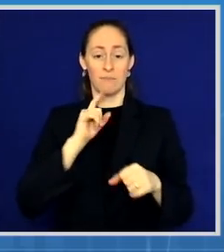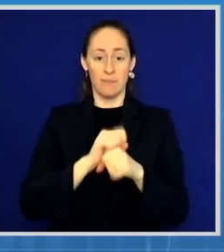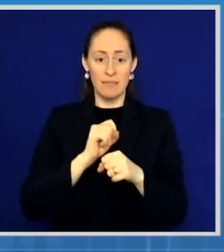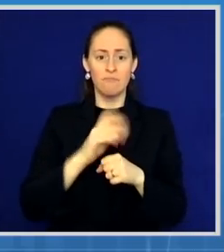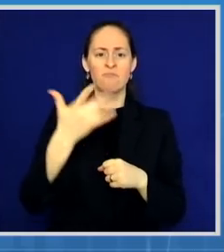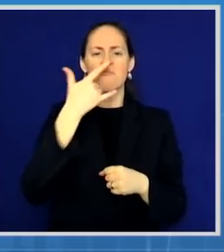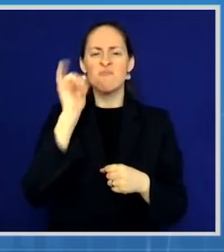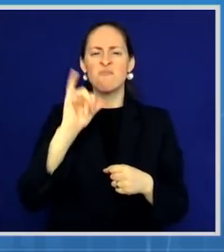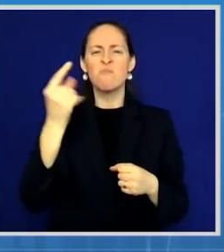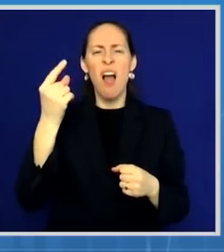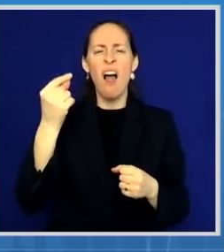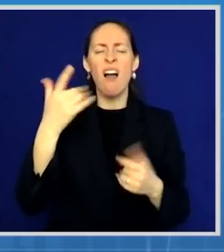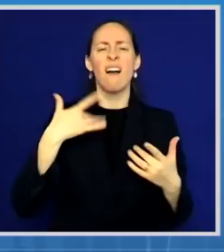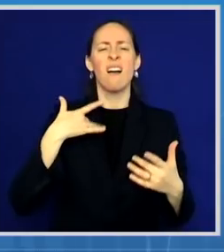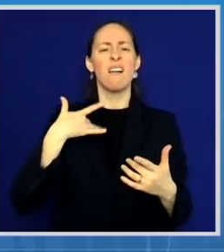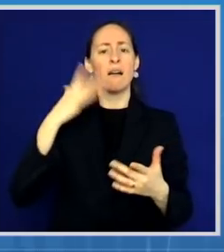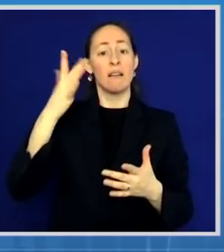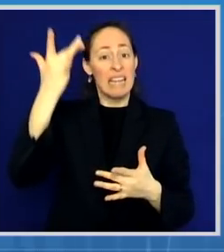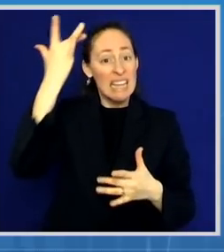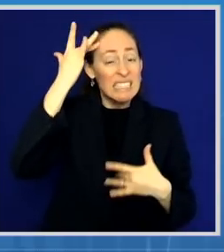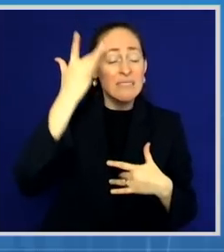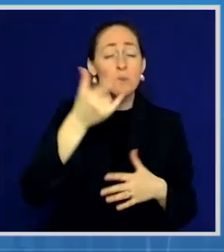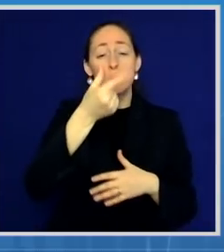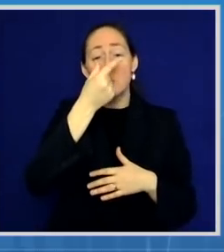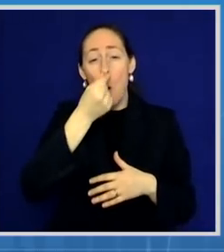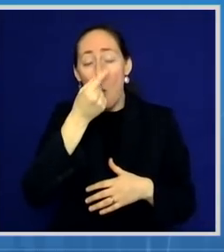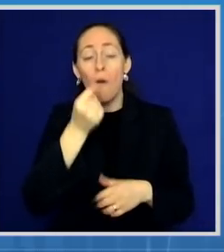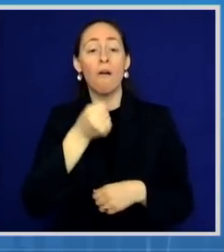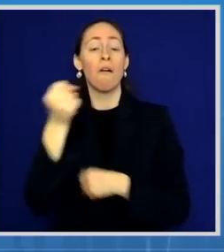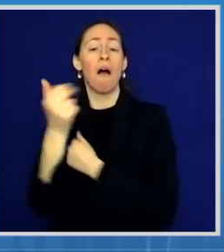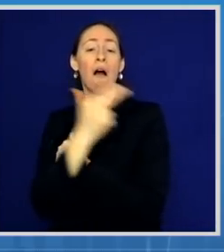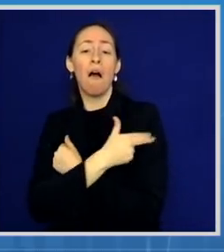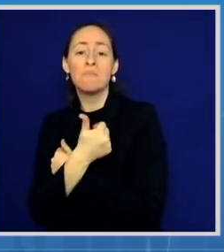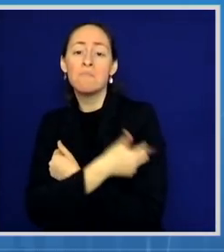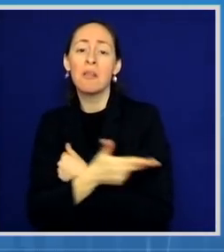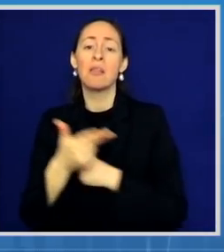although there is a significant degree of protection after the first dose,